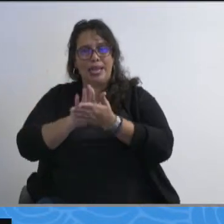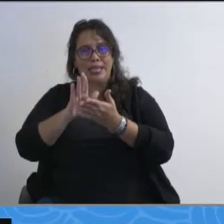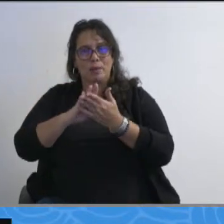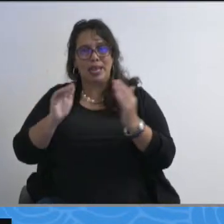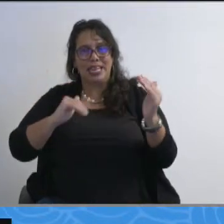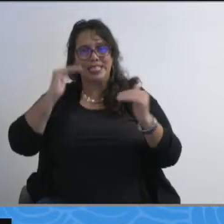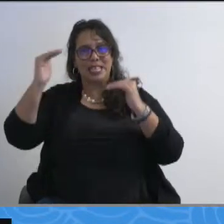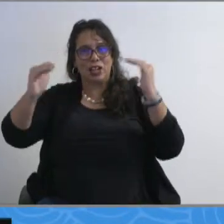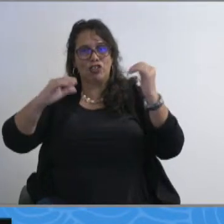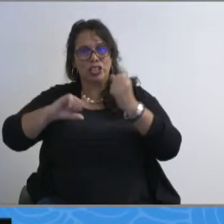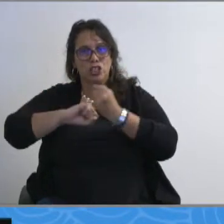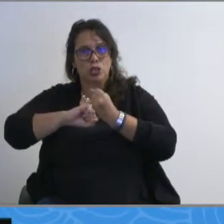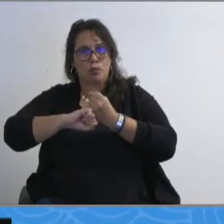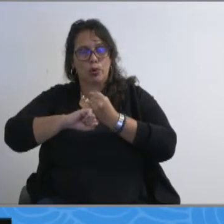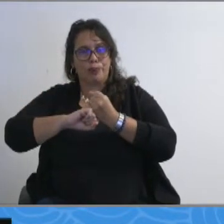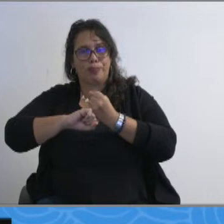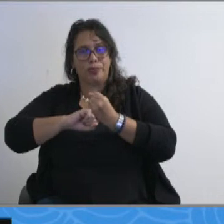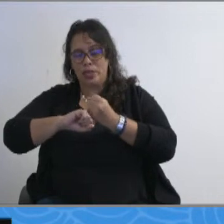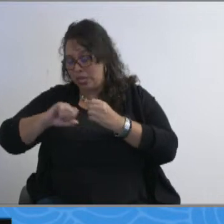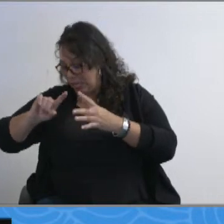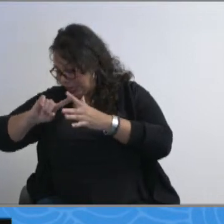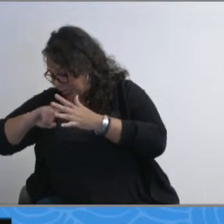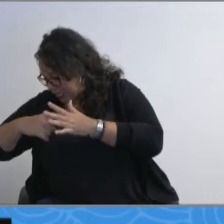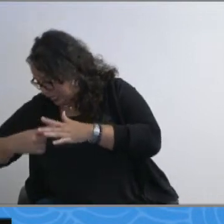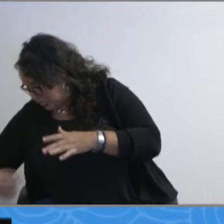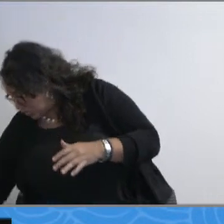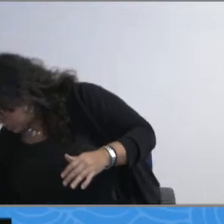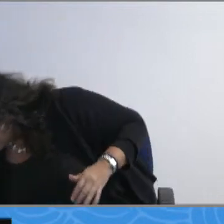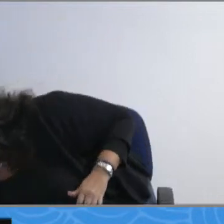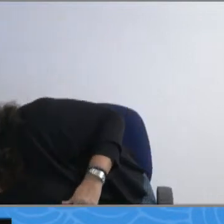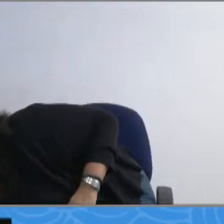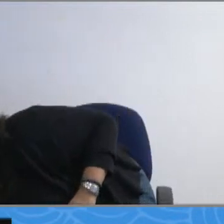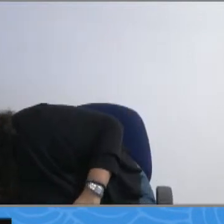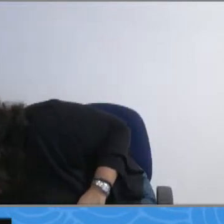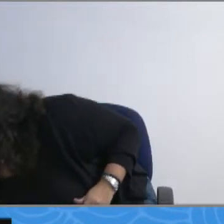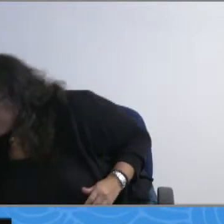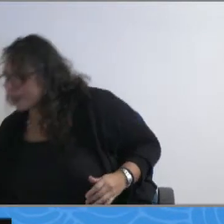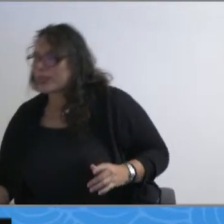And the initiative for tutoring includes an outside vendor